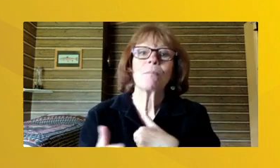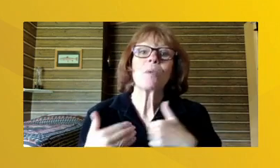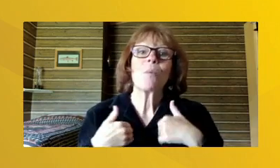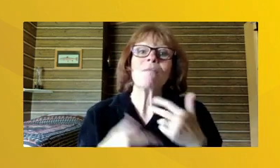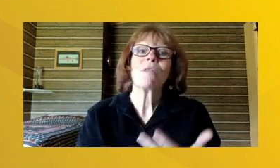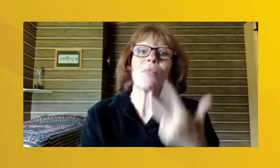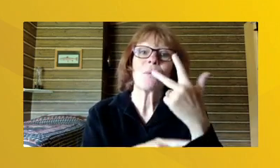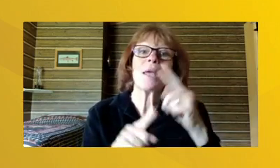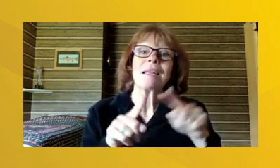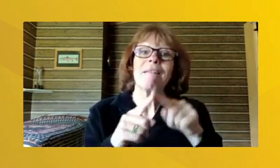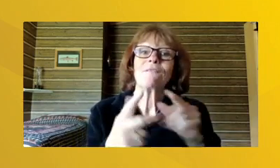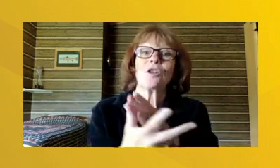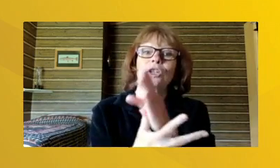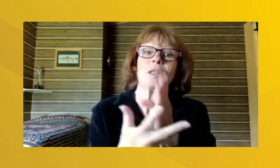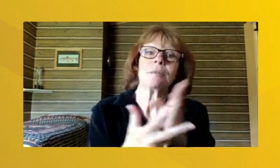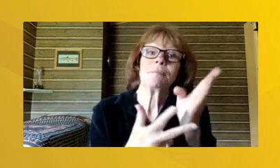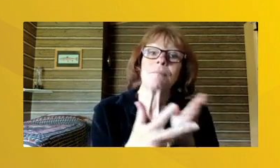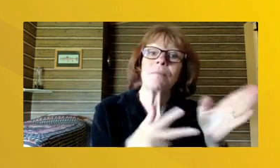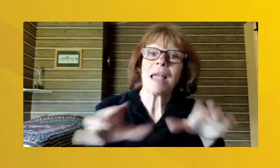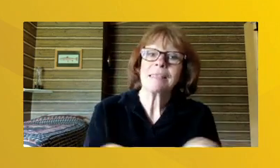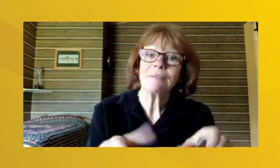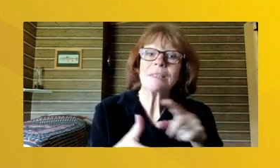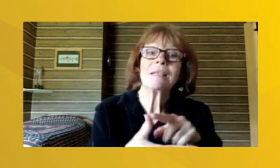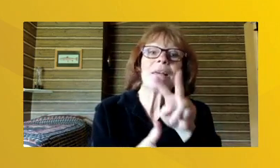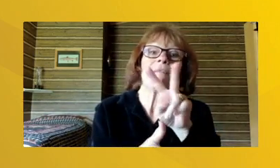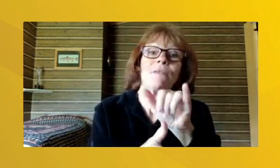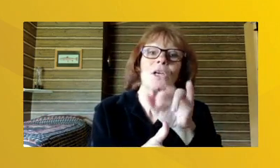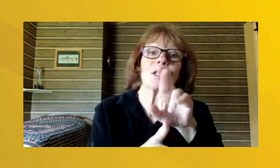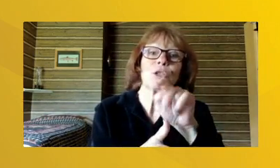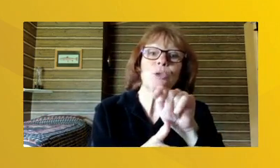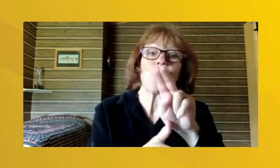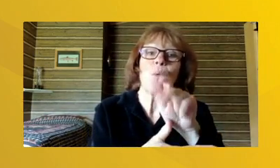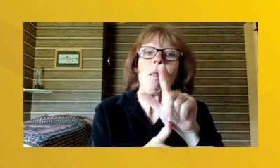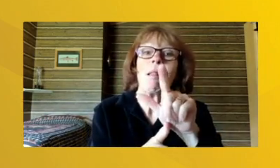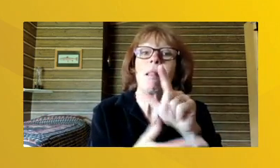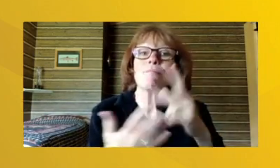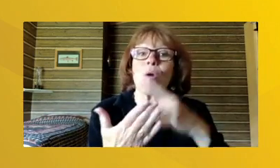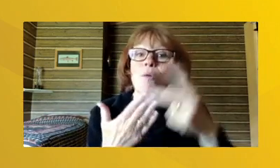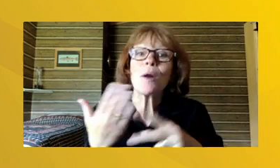We have our virtual programs that are live virtual field trips to the National Zoo to